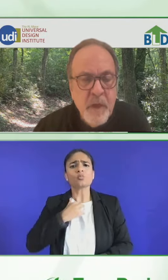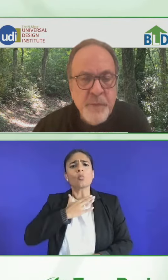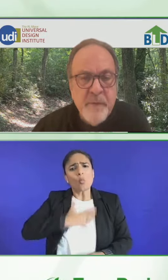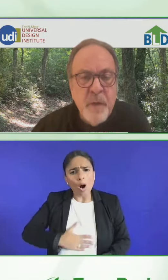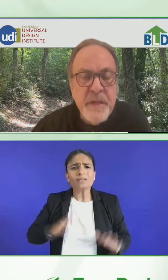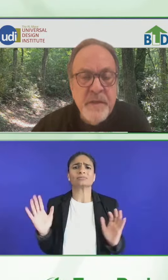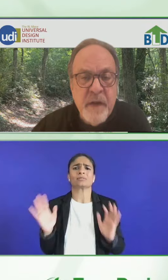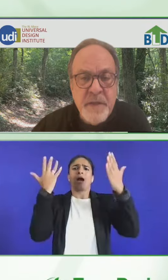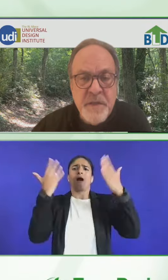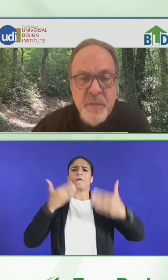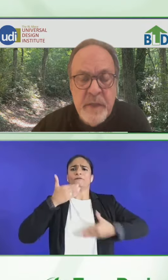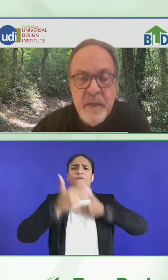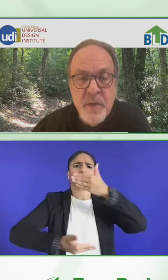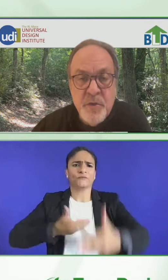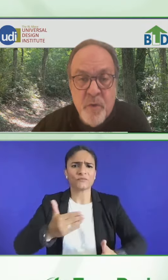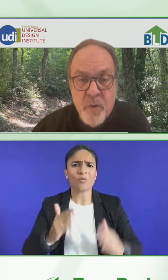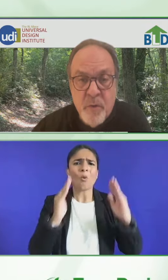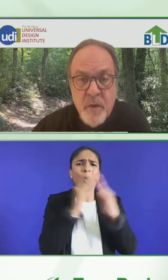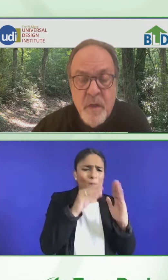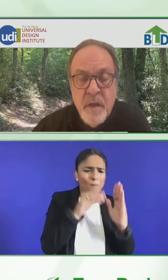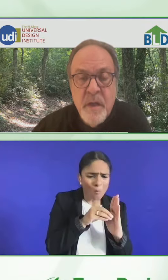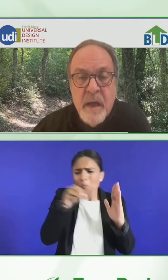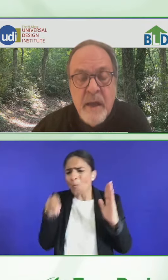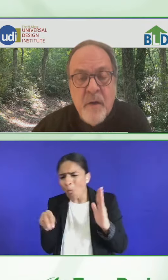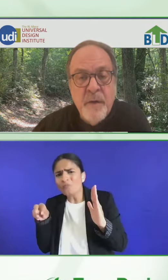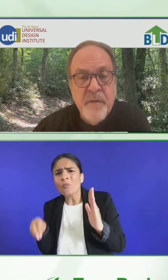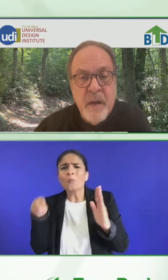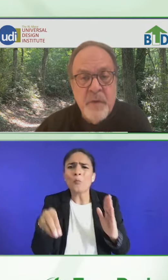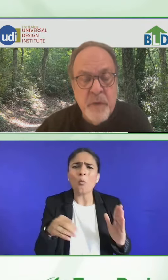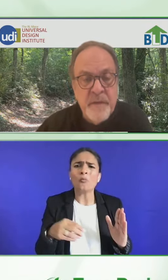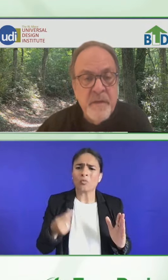We have all these devices that we can control our movement with.